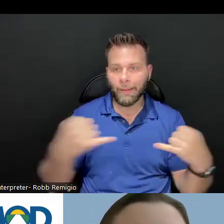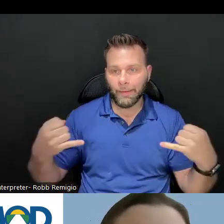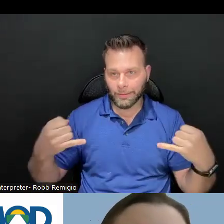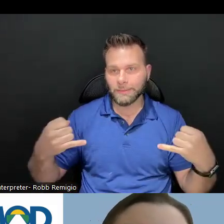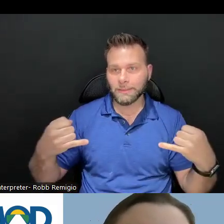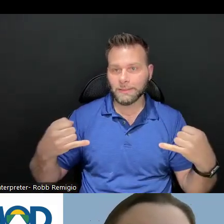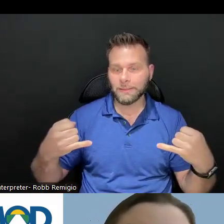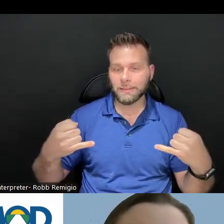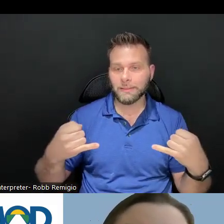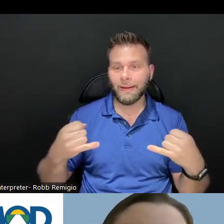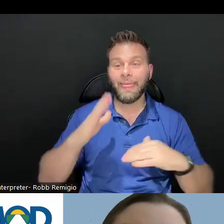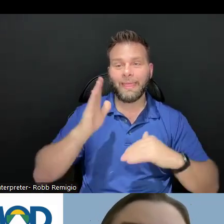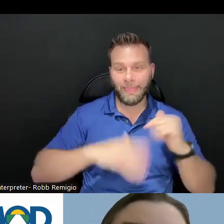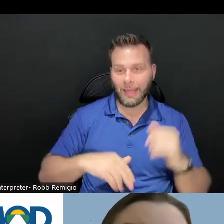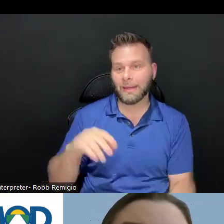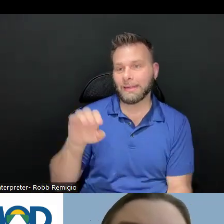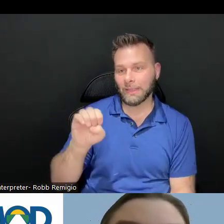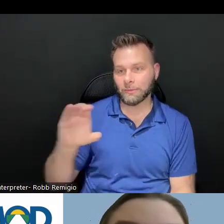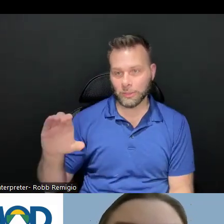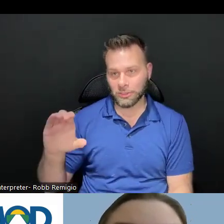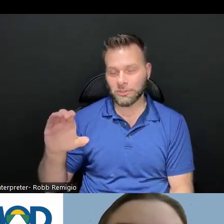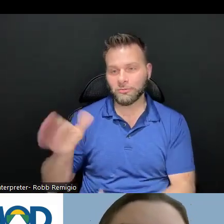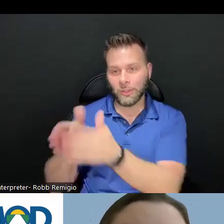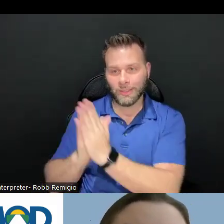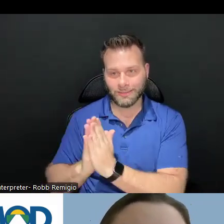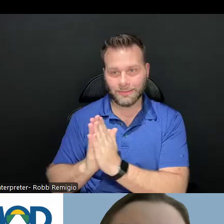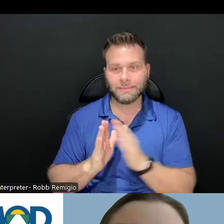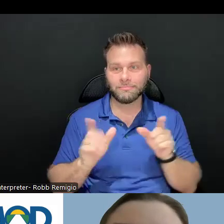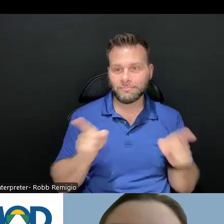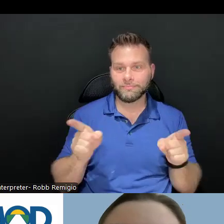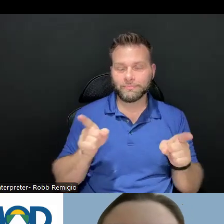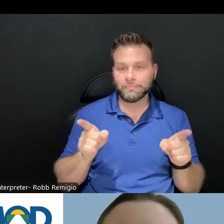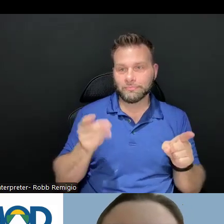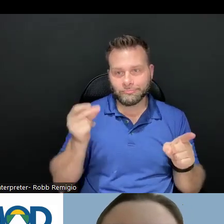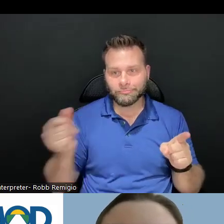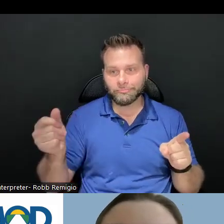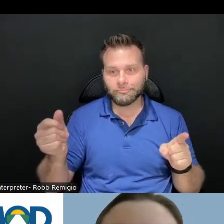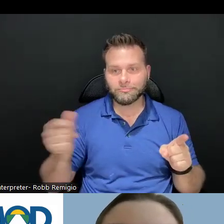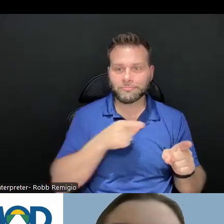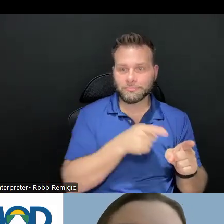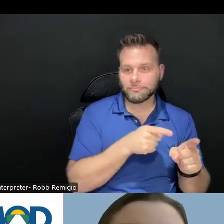a little bit longer timeline for those than effective are supposed to be handled very promptly.